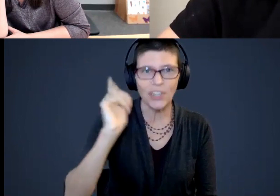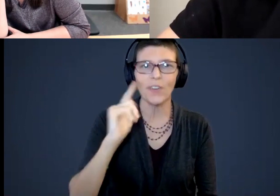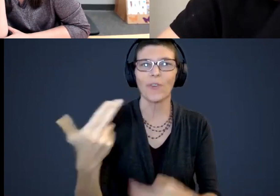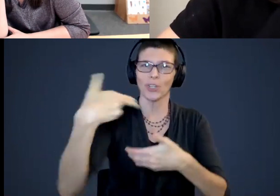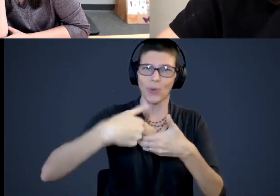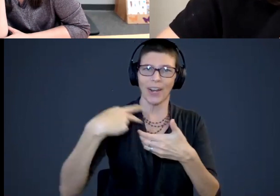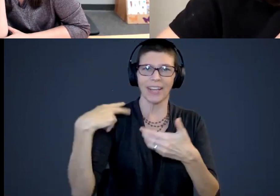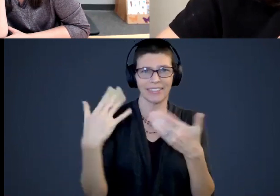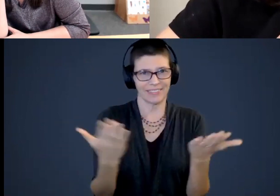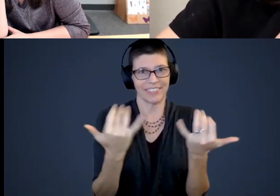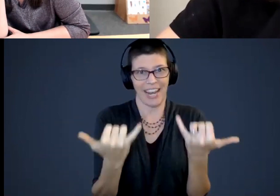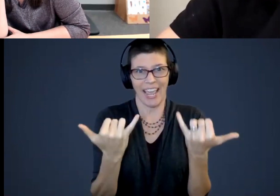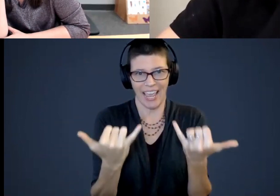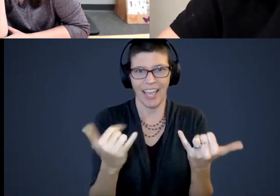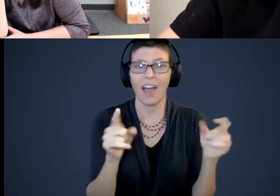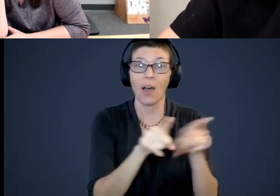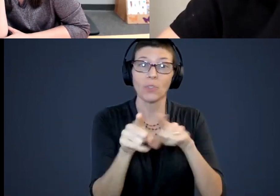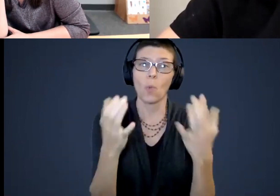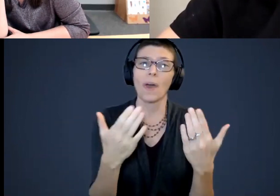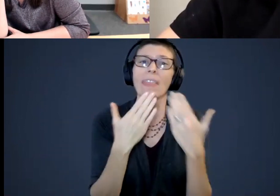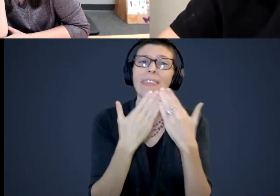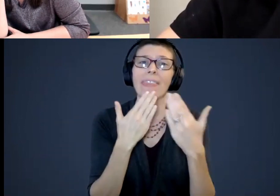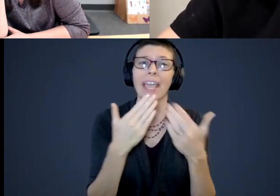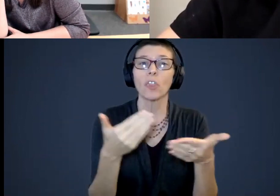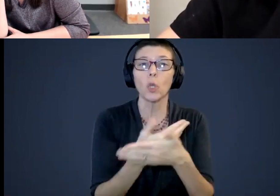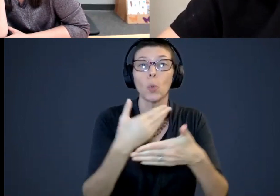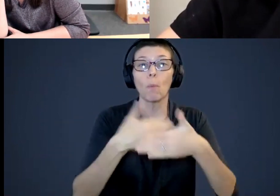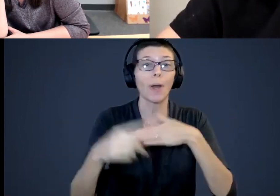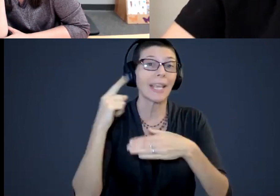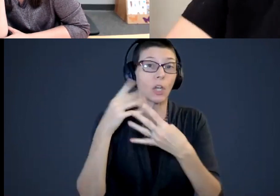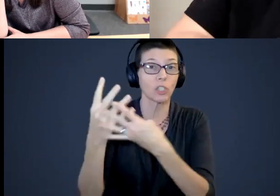And we also want to thank the Newborn Hearing Screening because they really allowed us to have